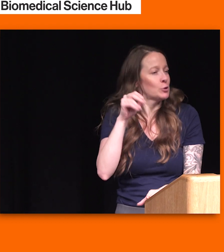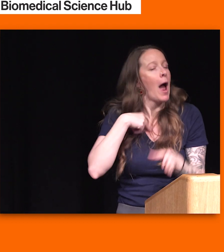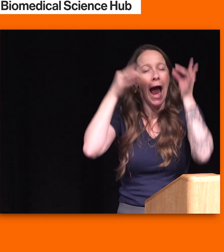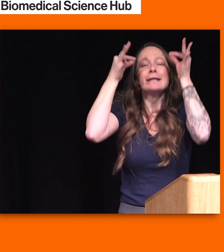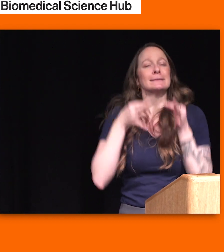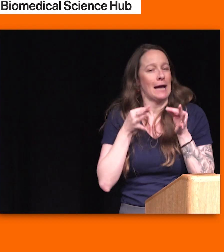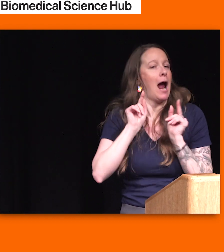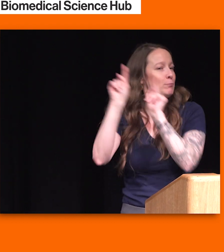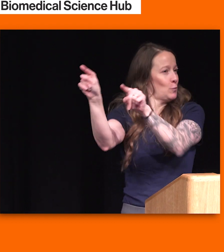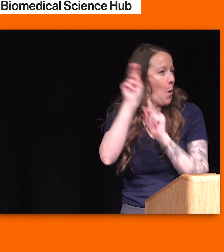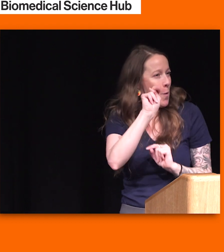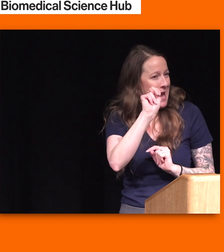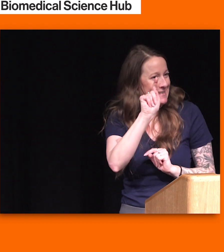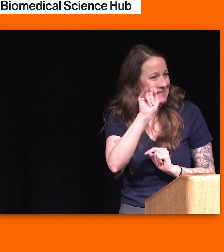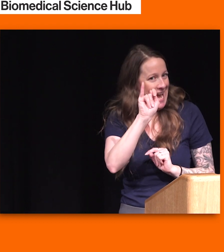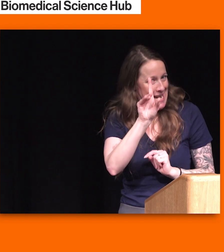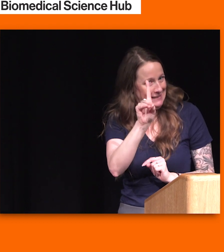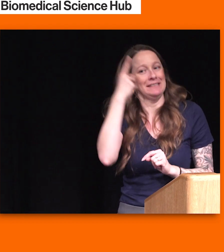And that sparked a passion for science.